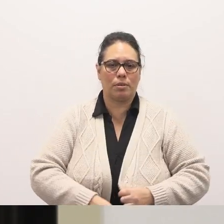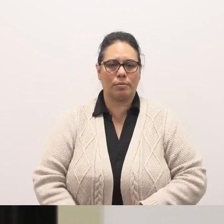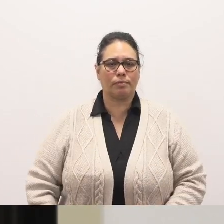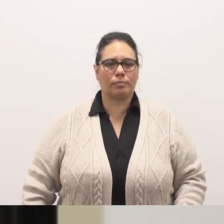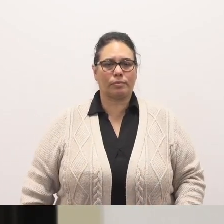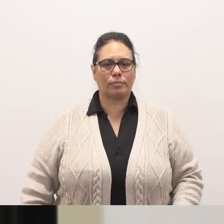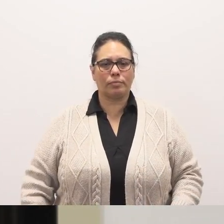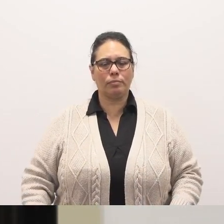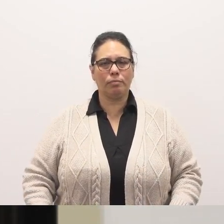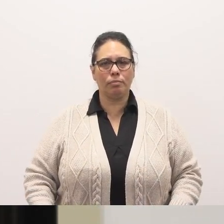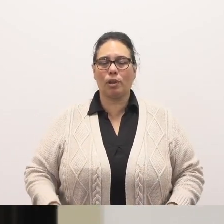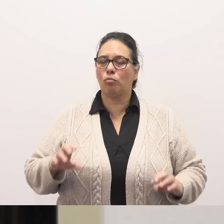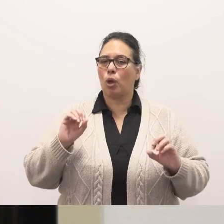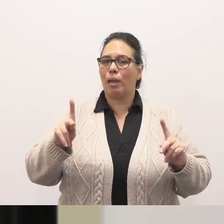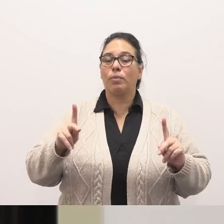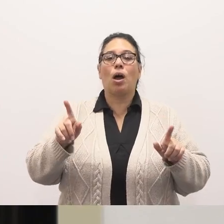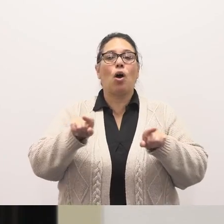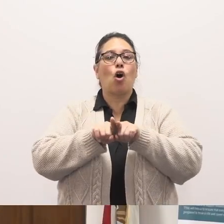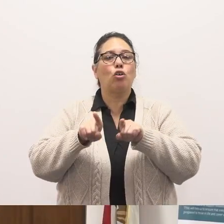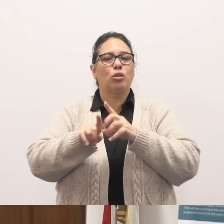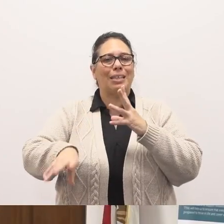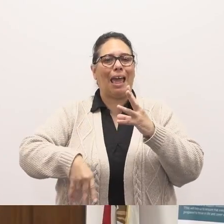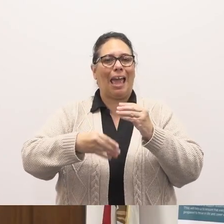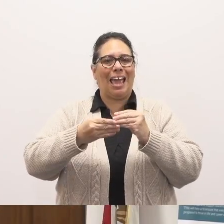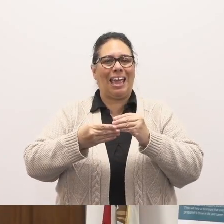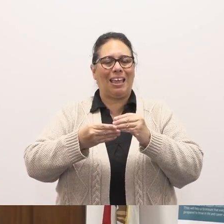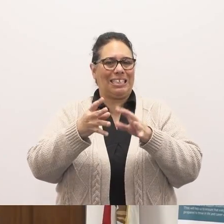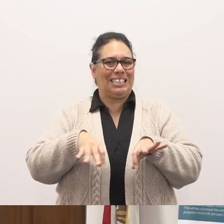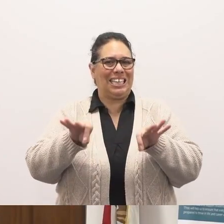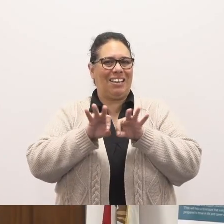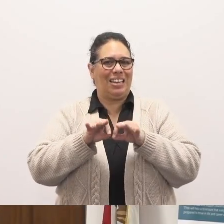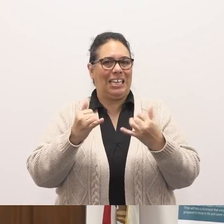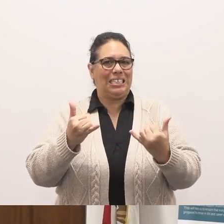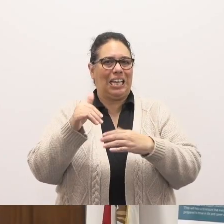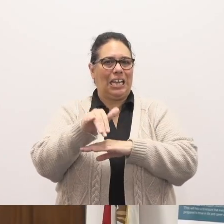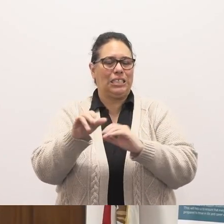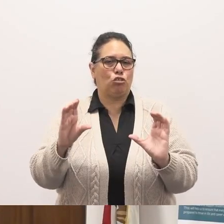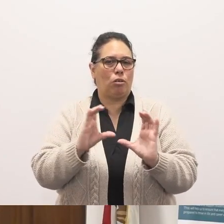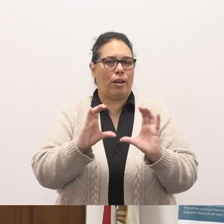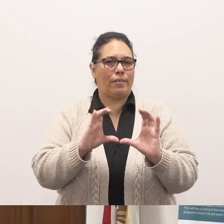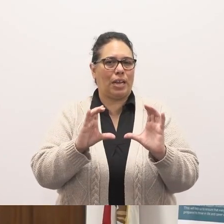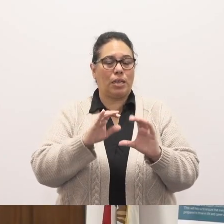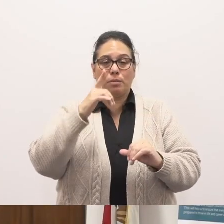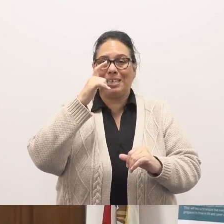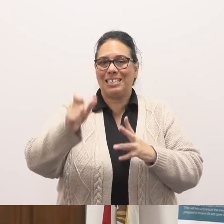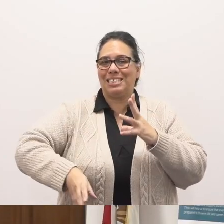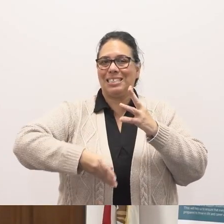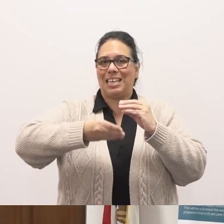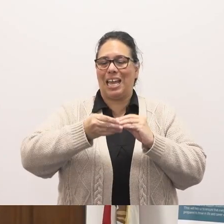Okay. - And also, just to add, the significance of tonight's certification is it's adding Margaret Lam,